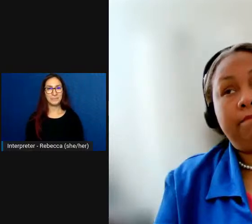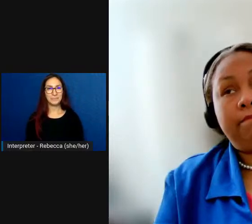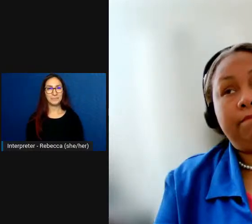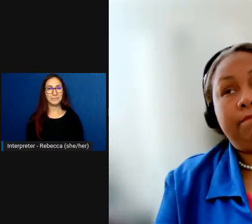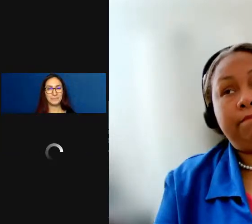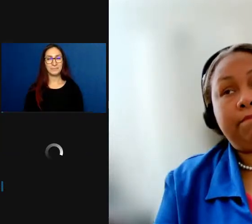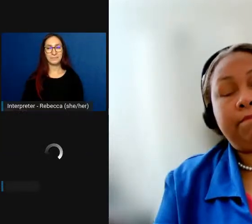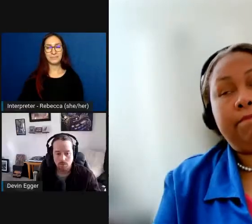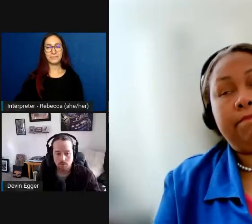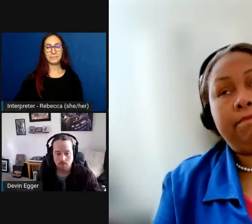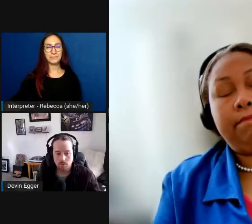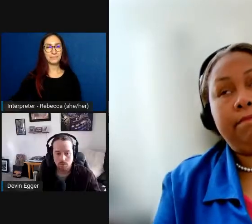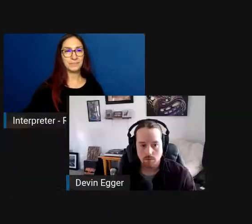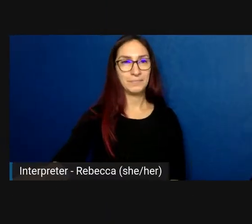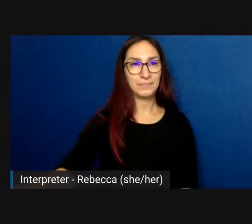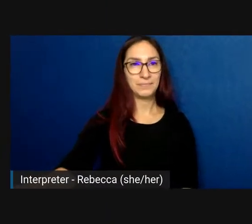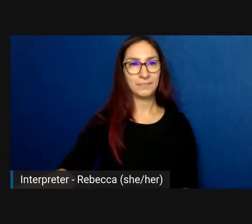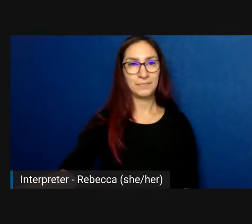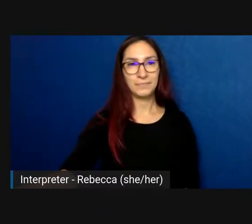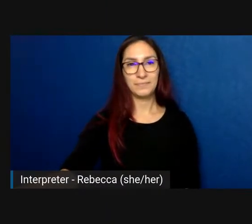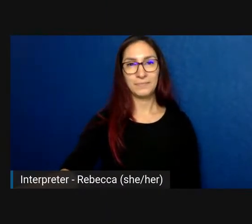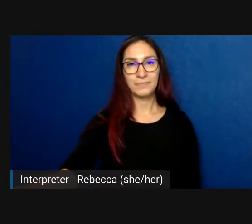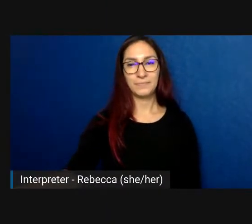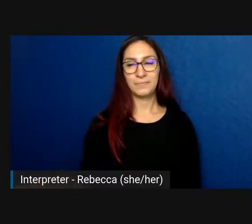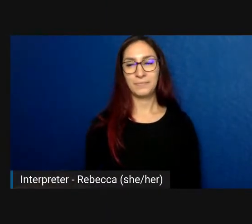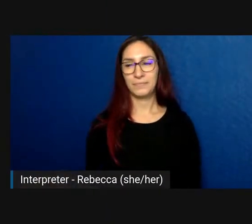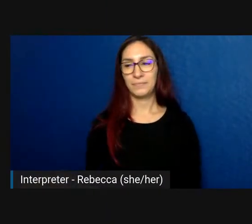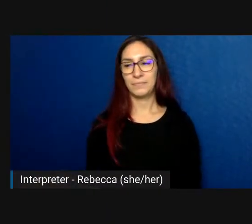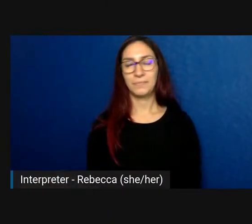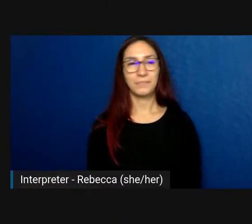Thank you so much for your time and listening to my presentation .